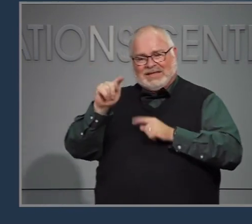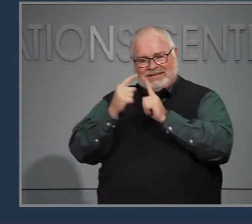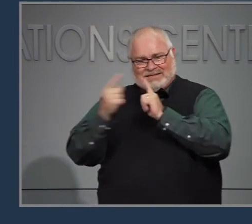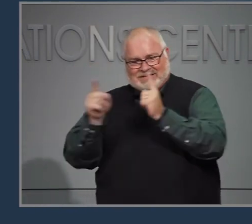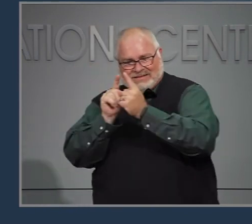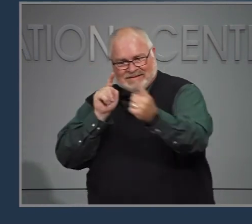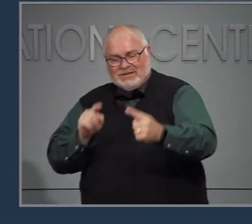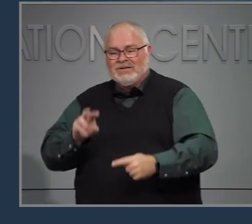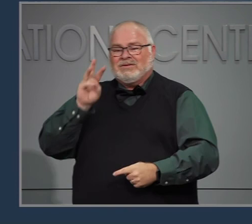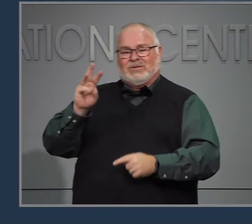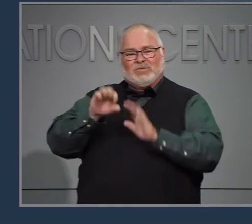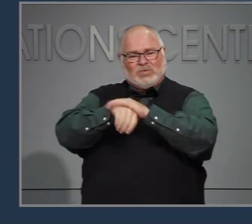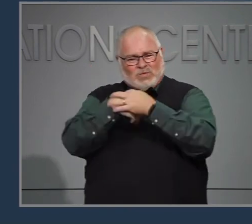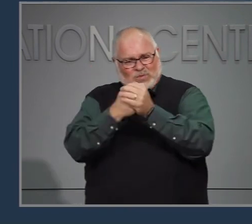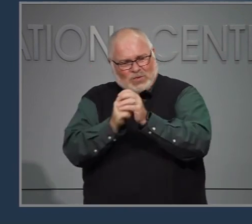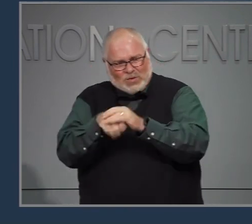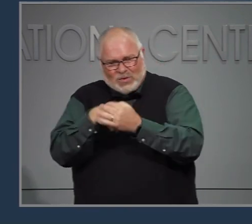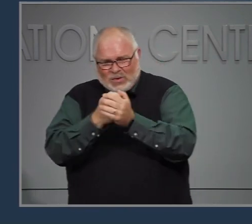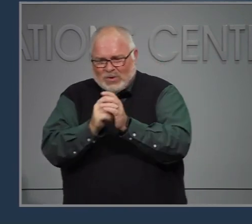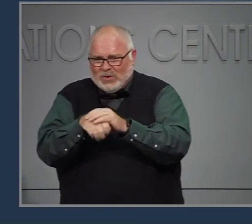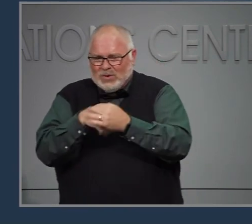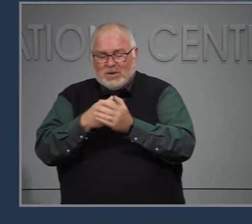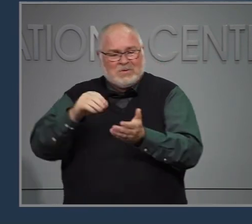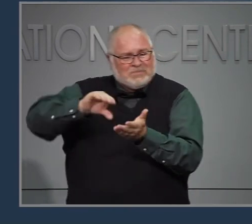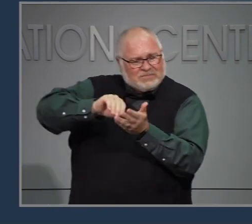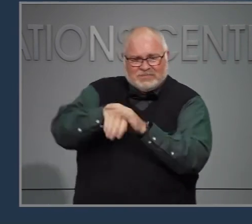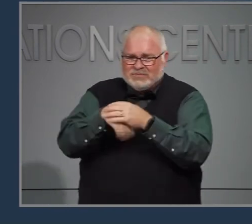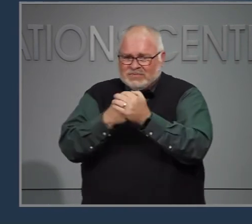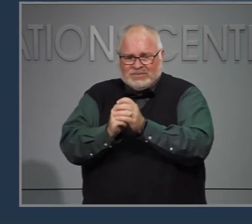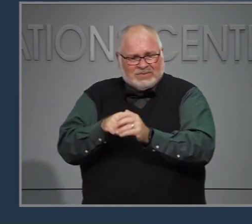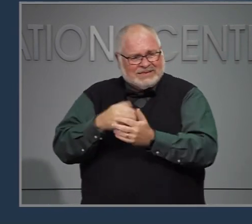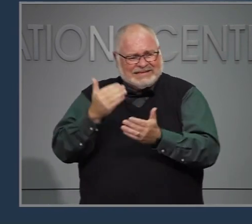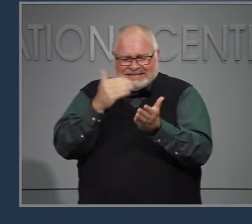AND WASHING YOUR HANDS OFTEN. WEAR, WAIT, AND WASH.